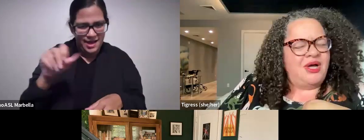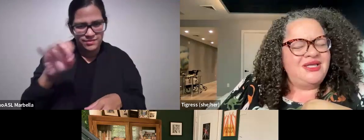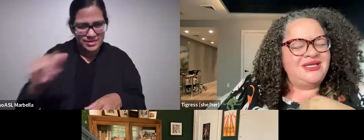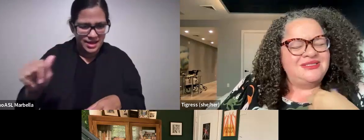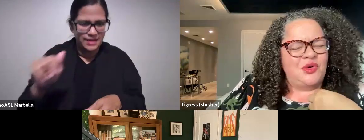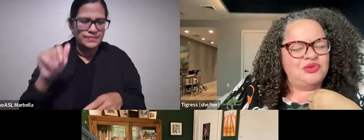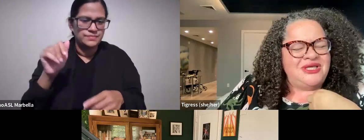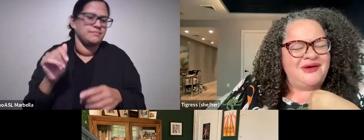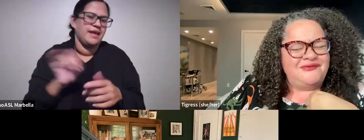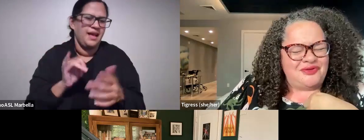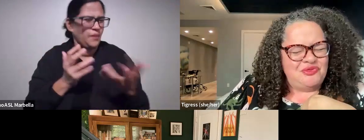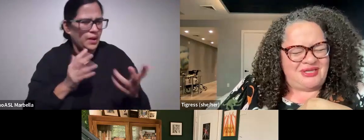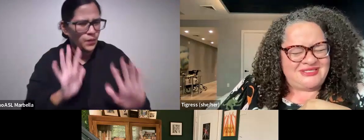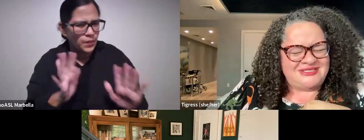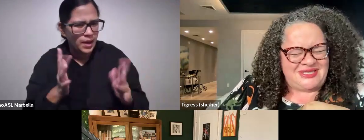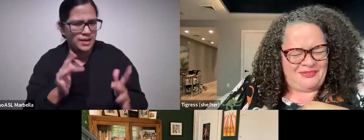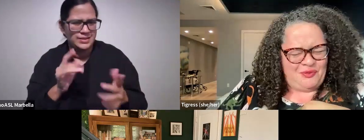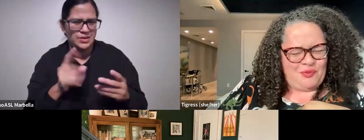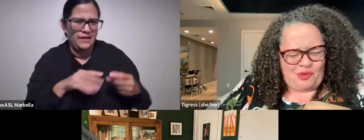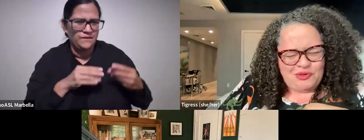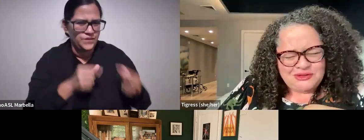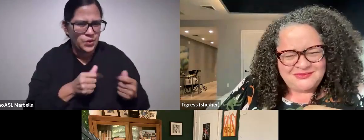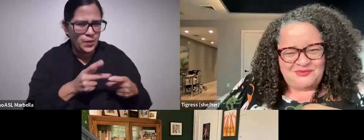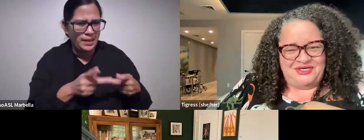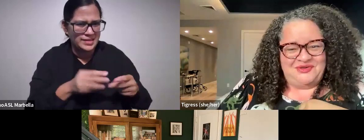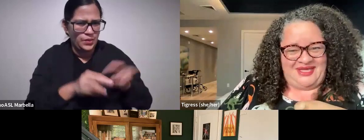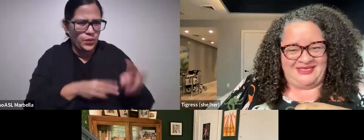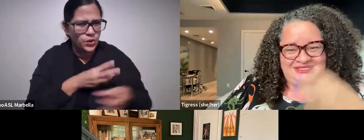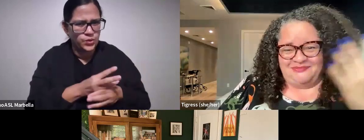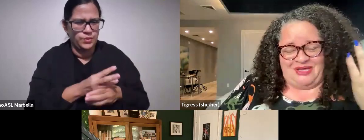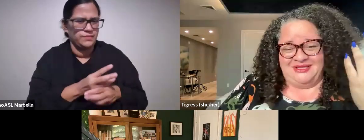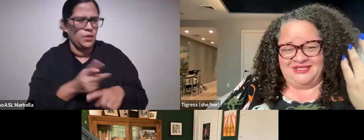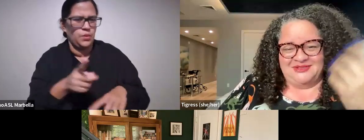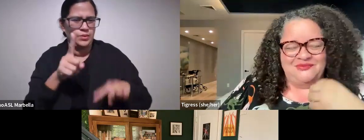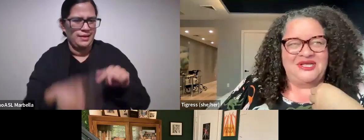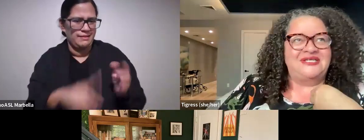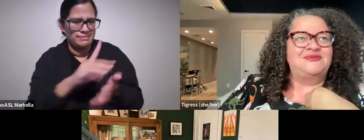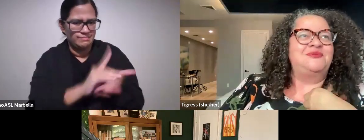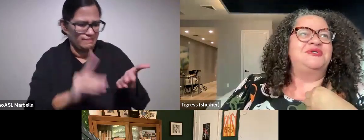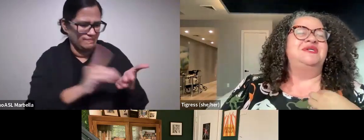what? It's only a few places in the world where you can't just blatantly discriminate against people.